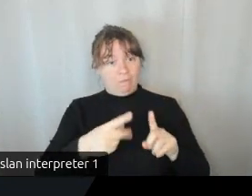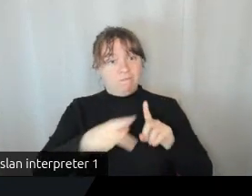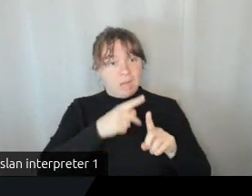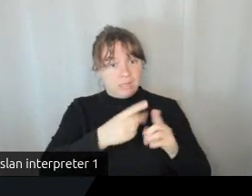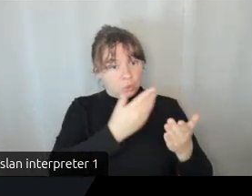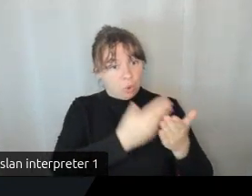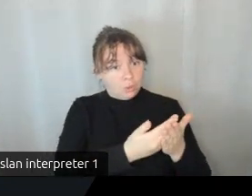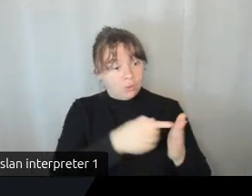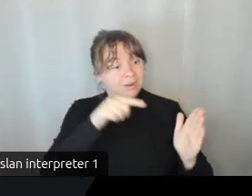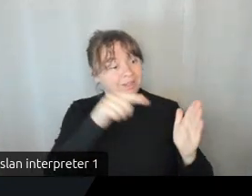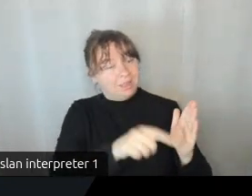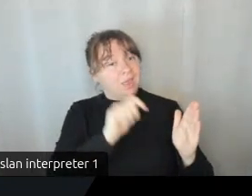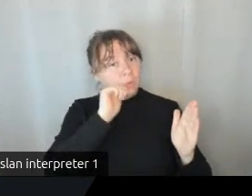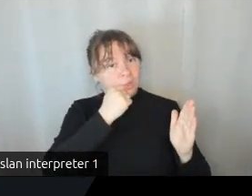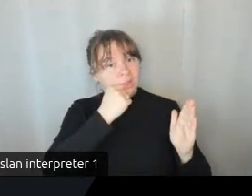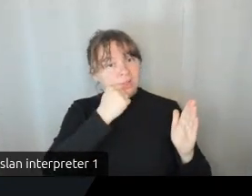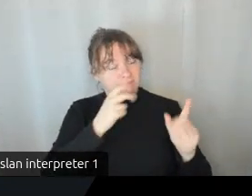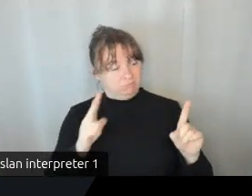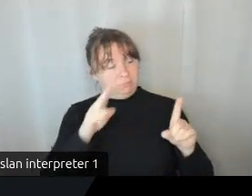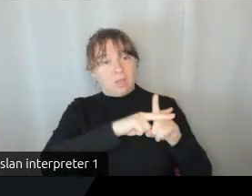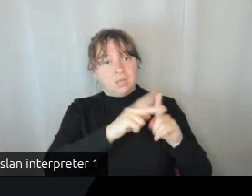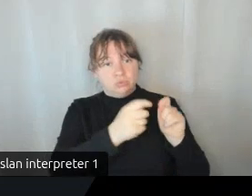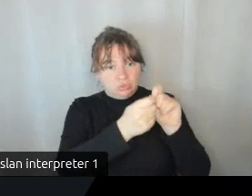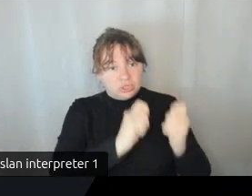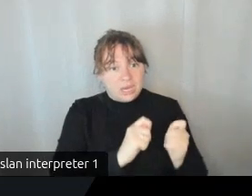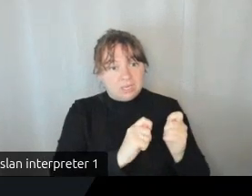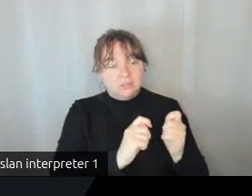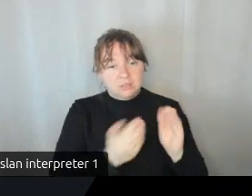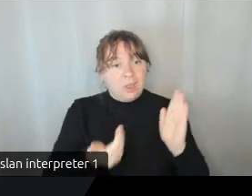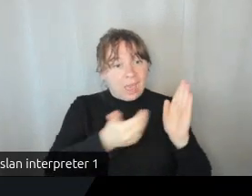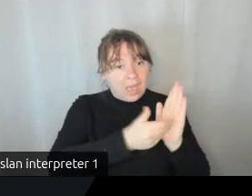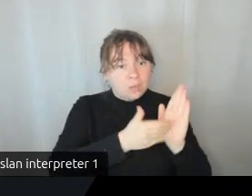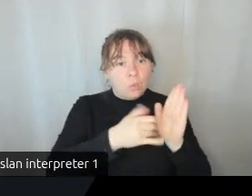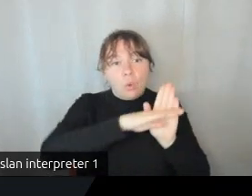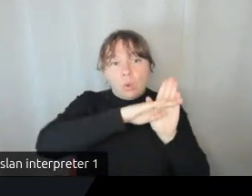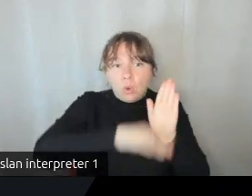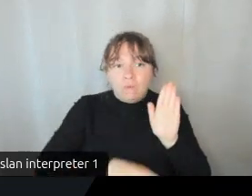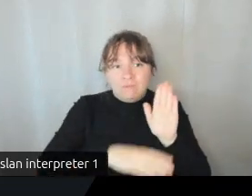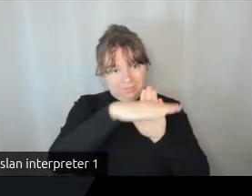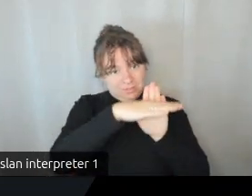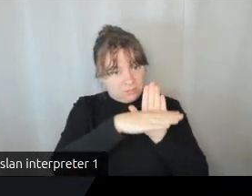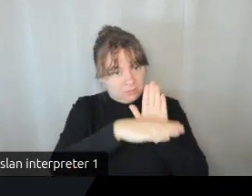or remove existing conditions and the length of time. So the aggrieved tends to do um we've